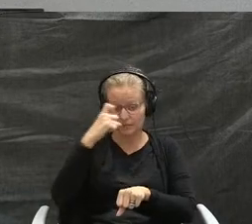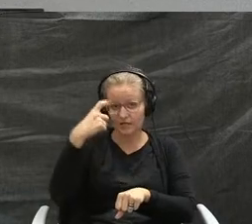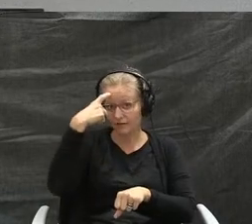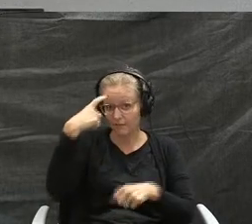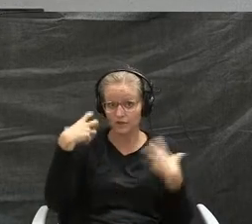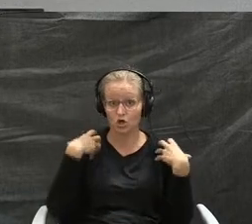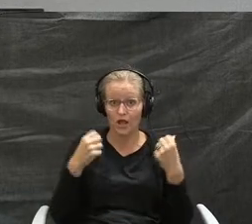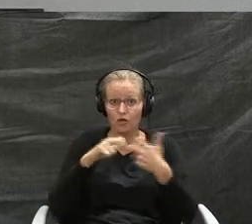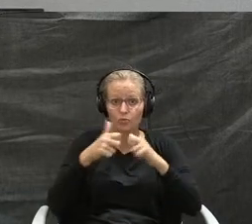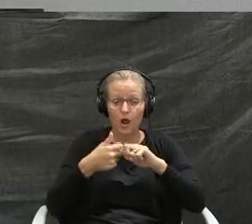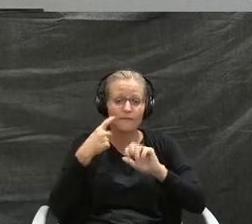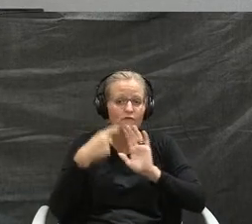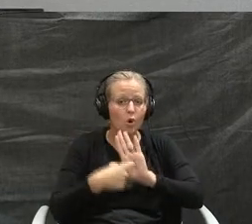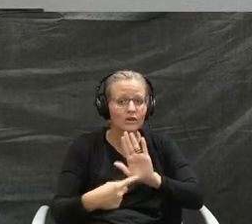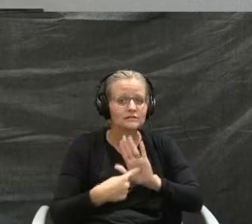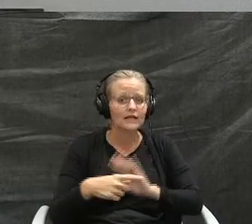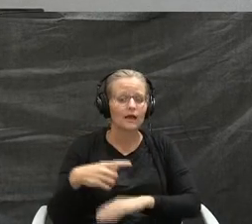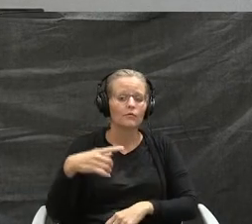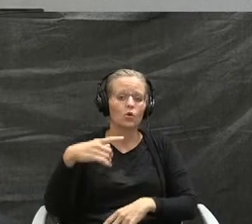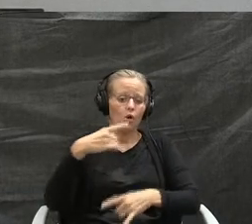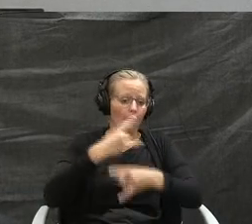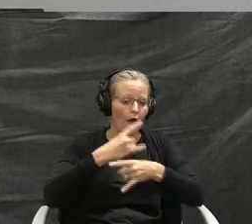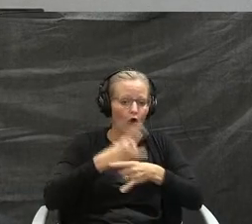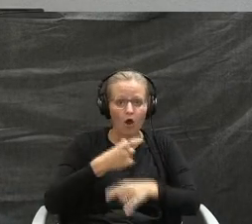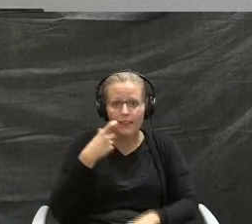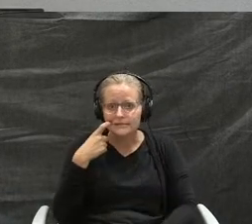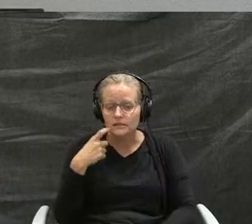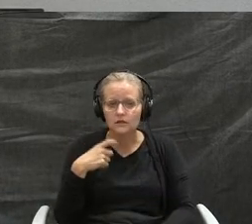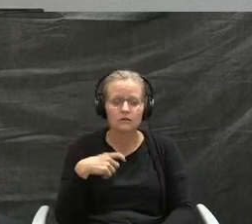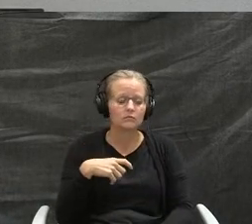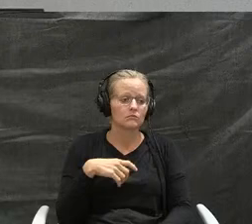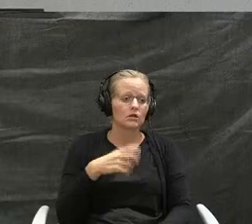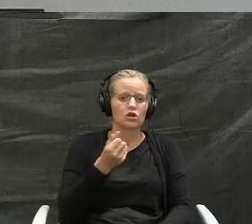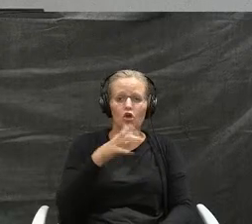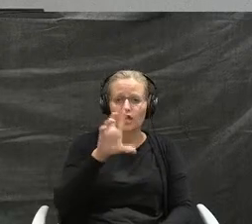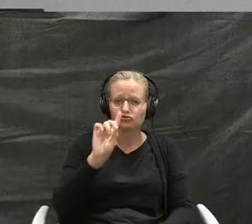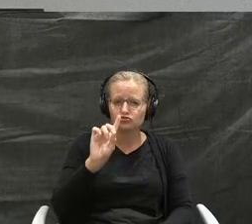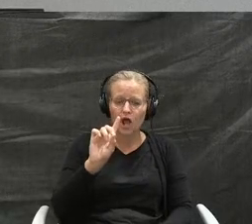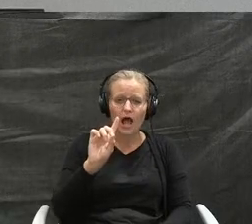as alcoholism, child abuse, lots of other issues that were not